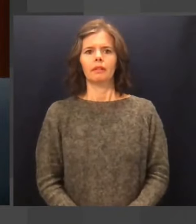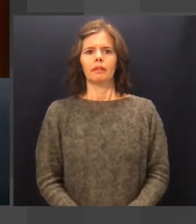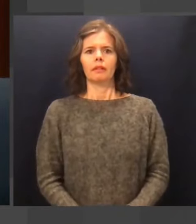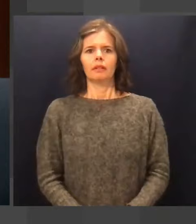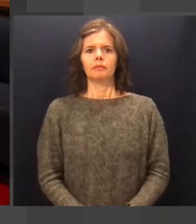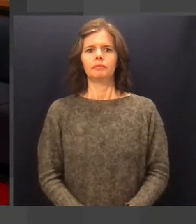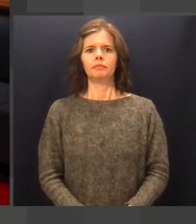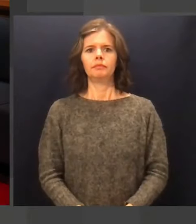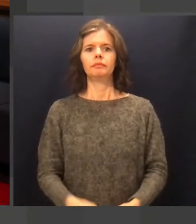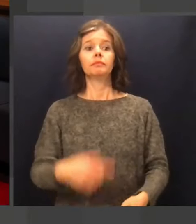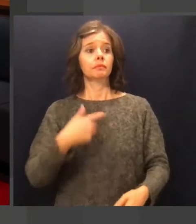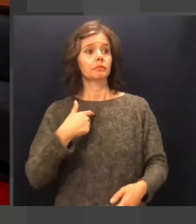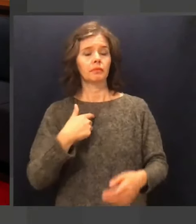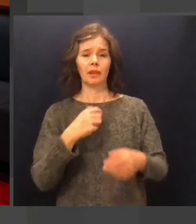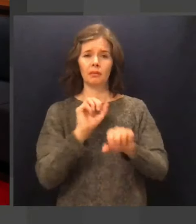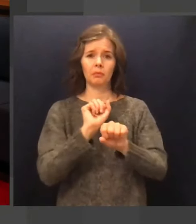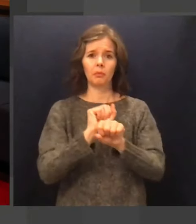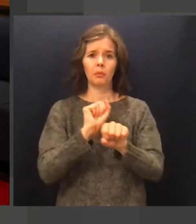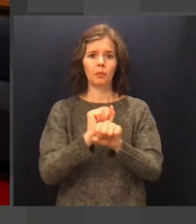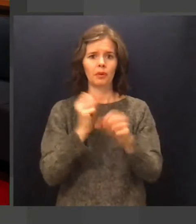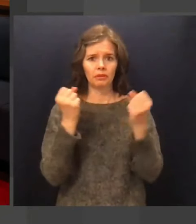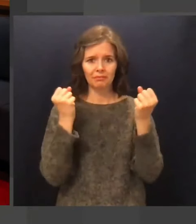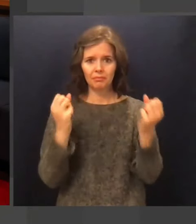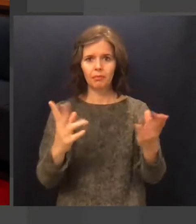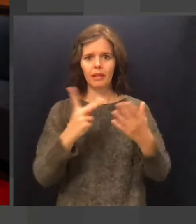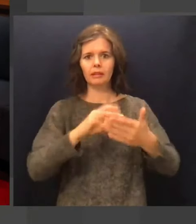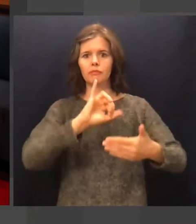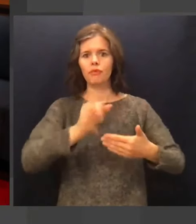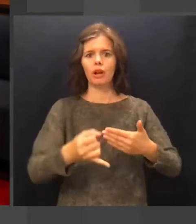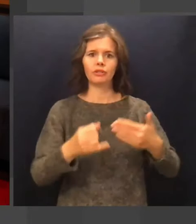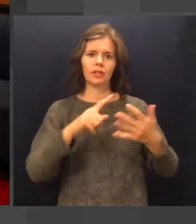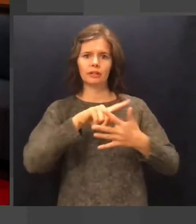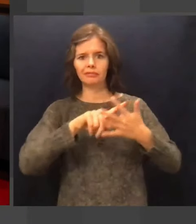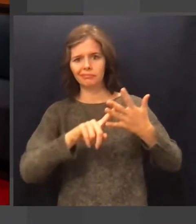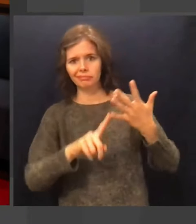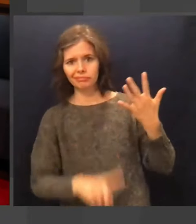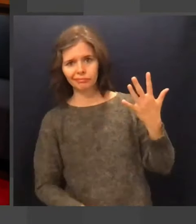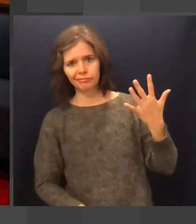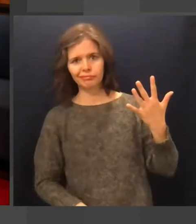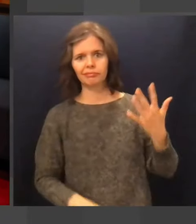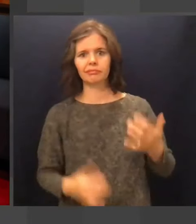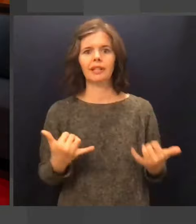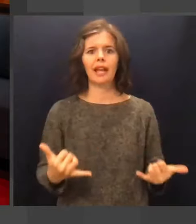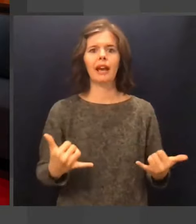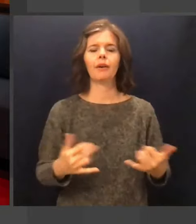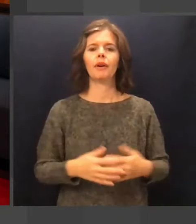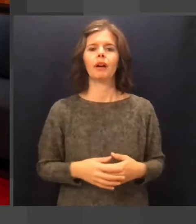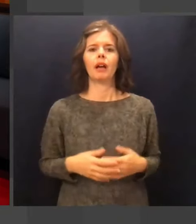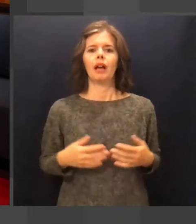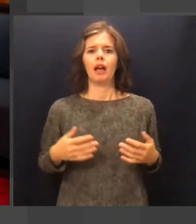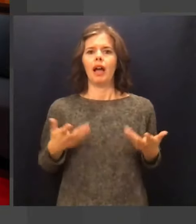BUT I DON'T WANT TO -- SINCE I'M WORKING WITH SO MANY DIFFERENT